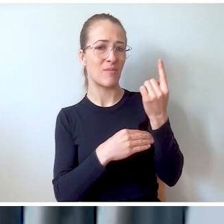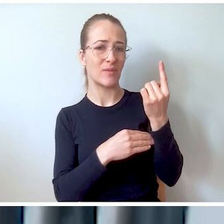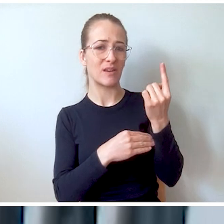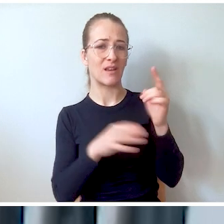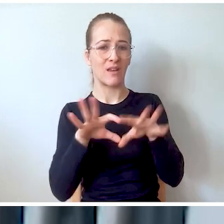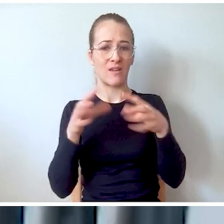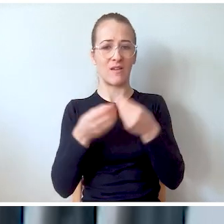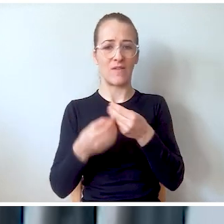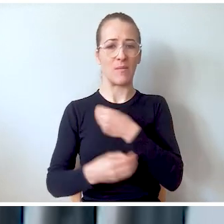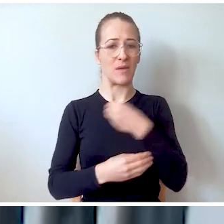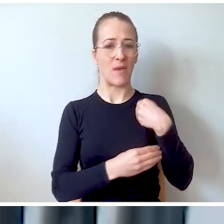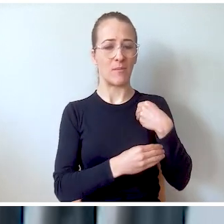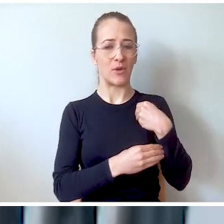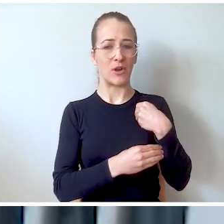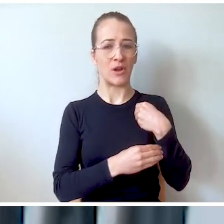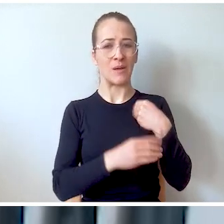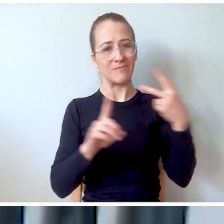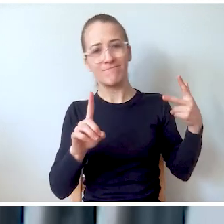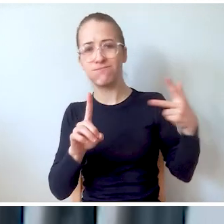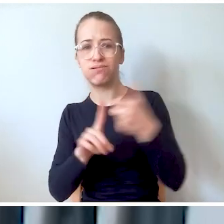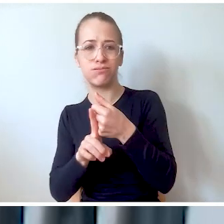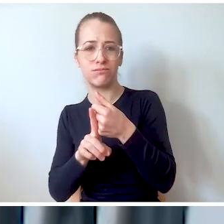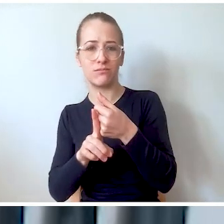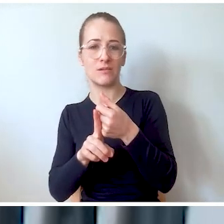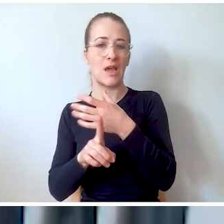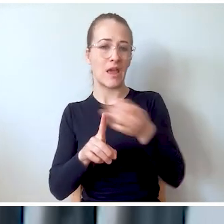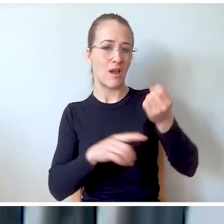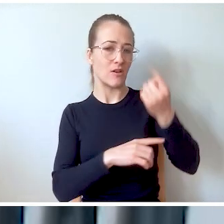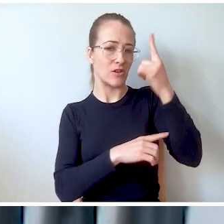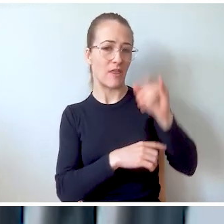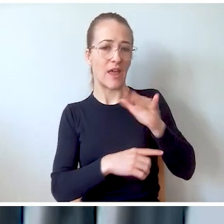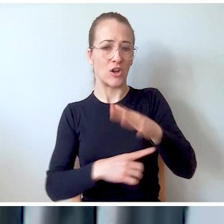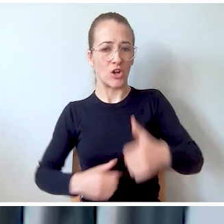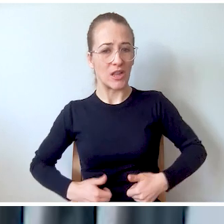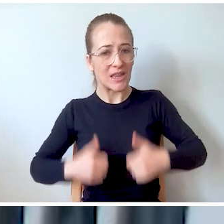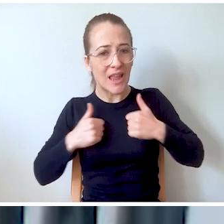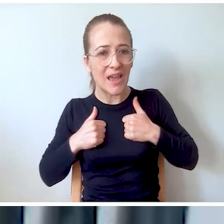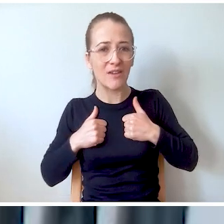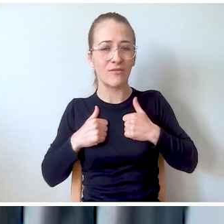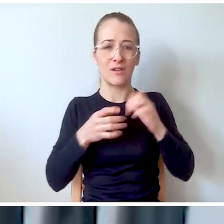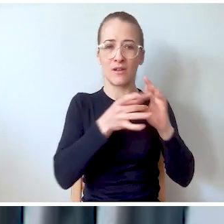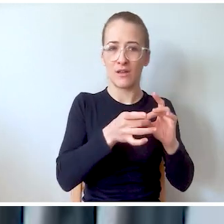a family member being hit by a car and understanding her life in terms of disability like that.